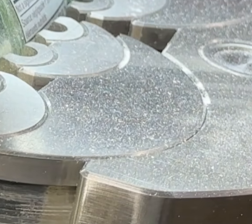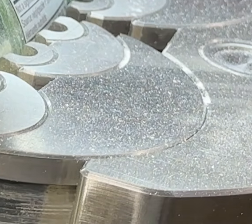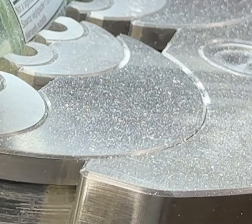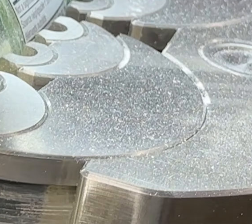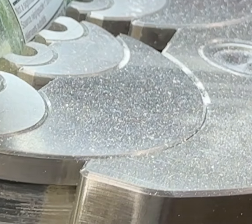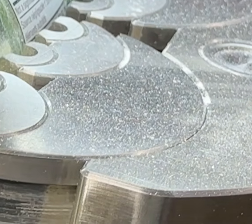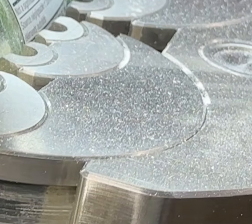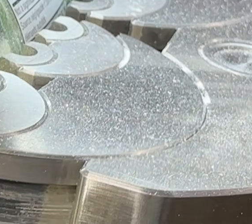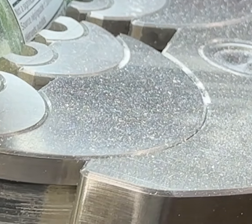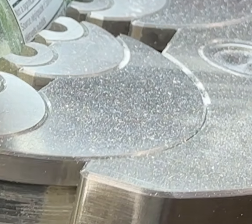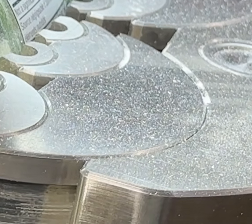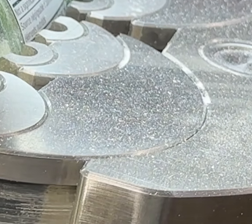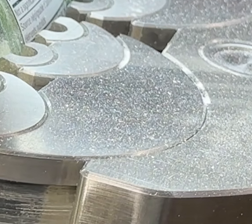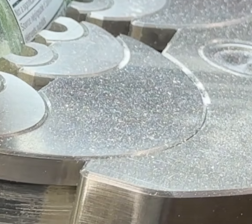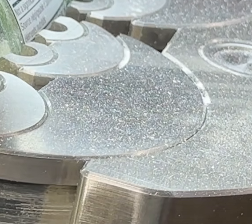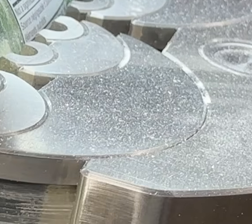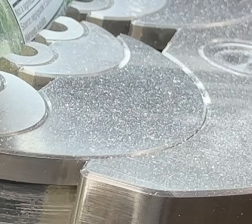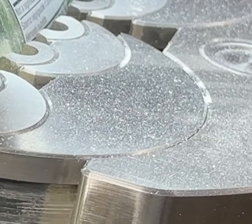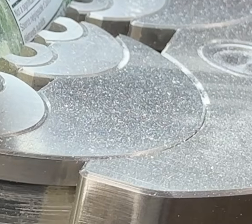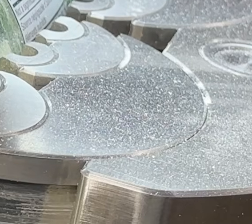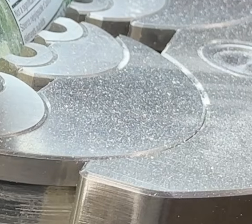[machine roaring, buzzing]